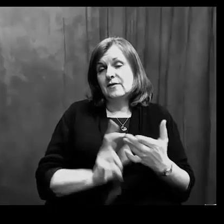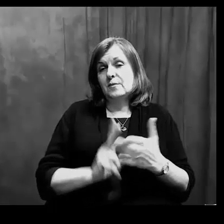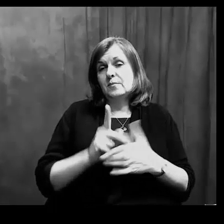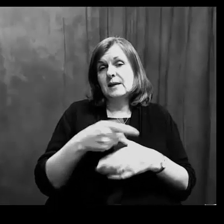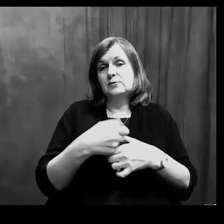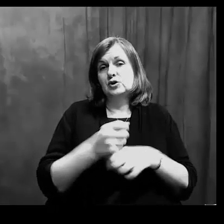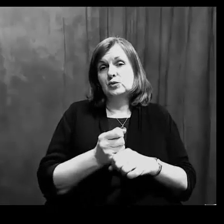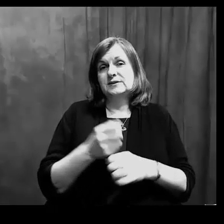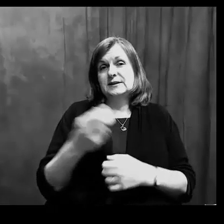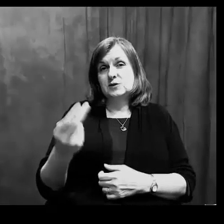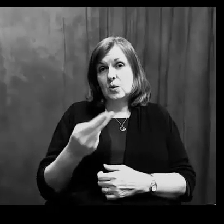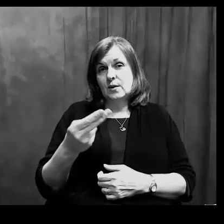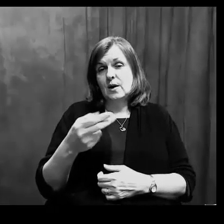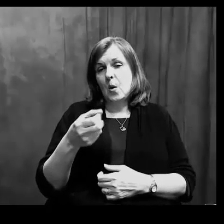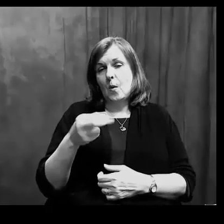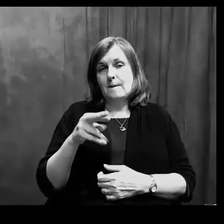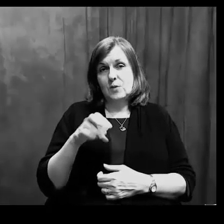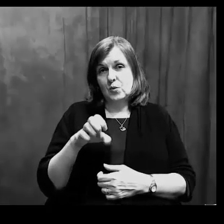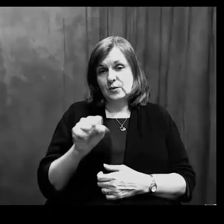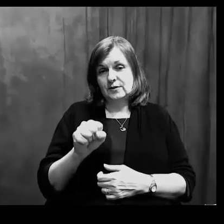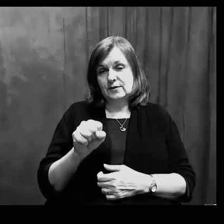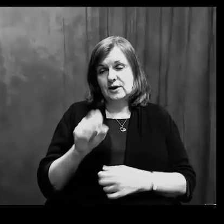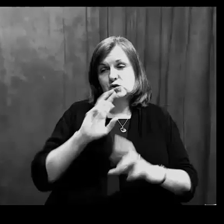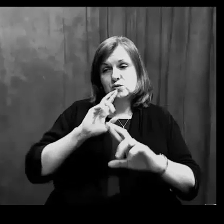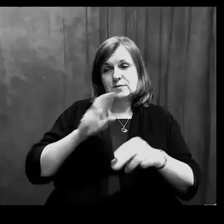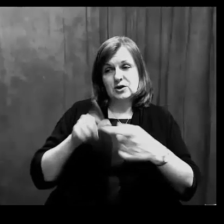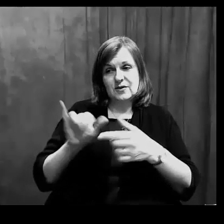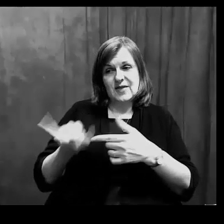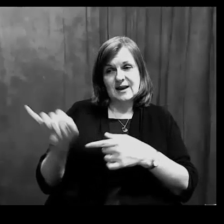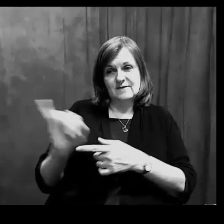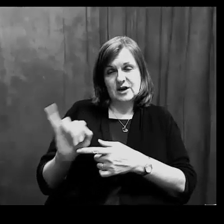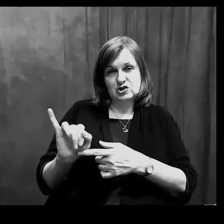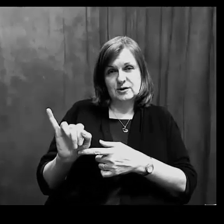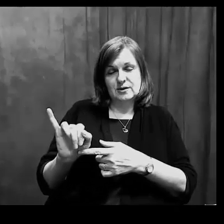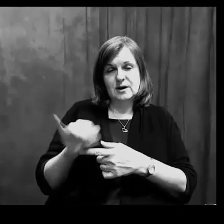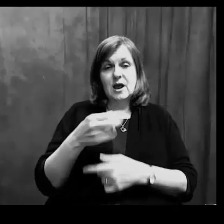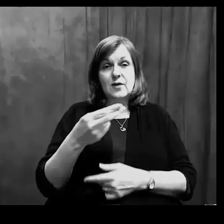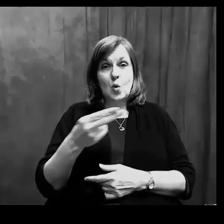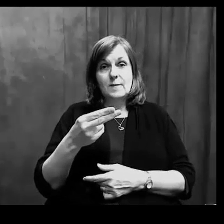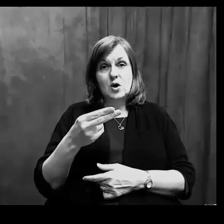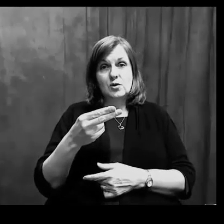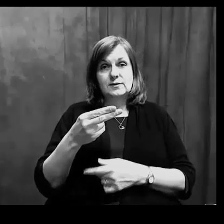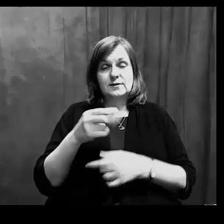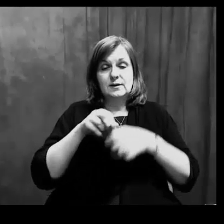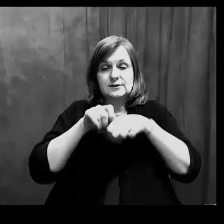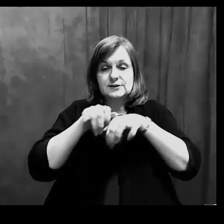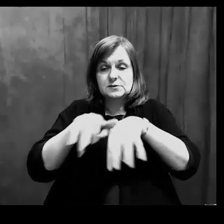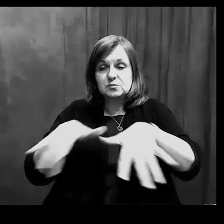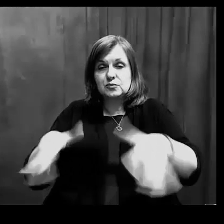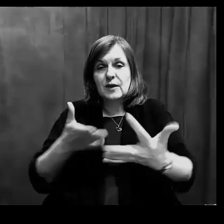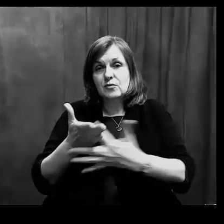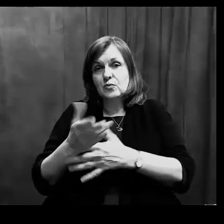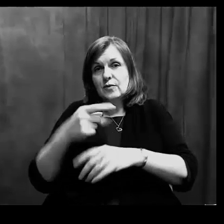produce hormones in response to that infection that travel throughout the plant